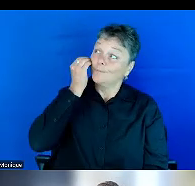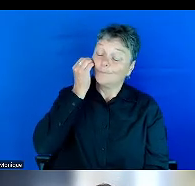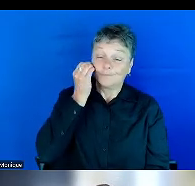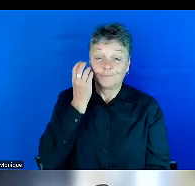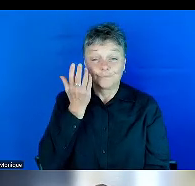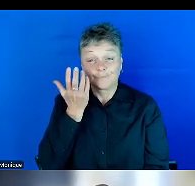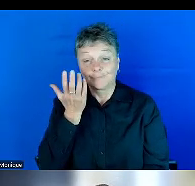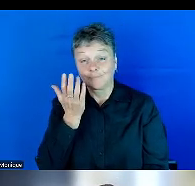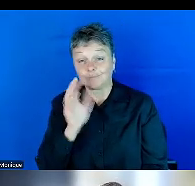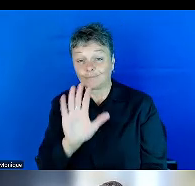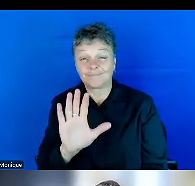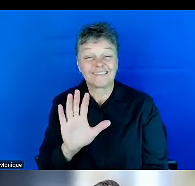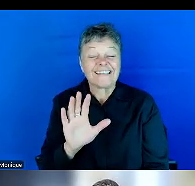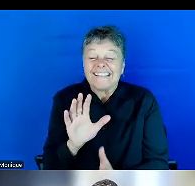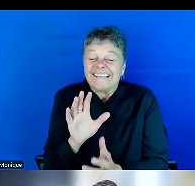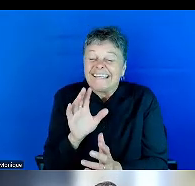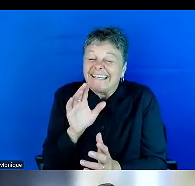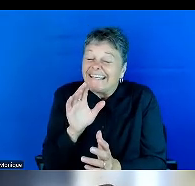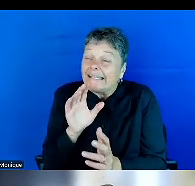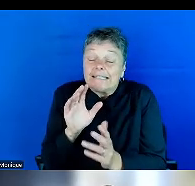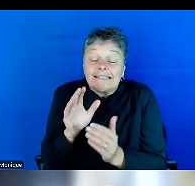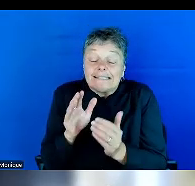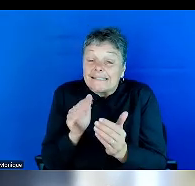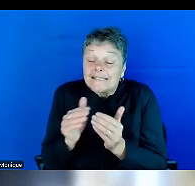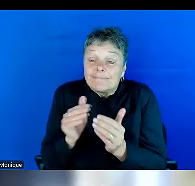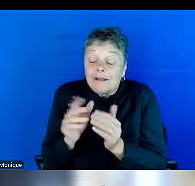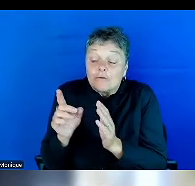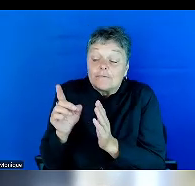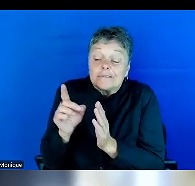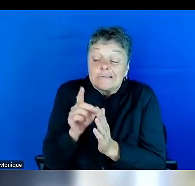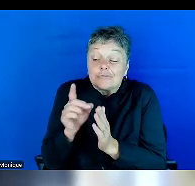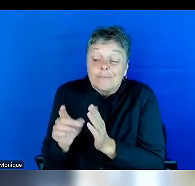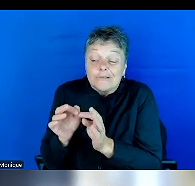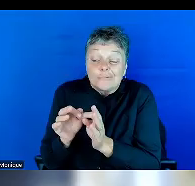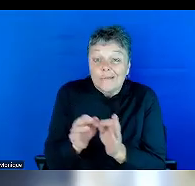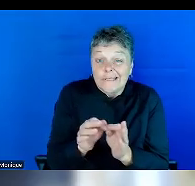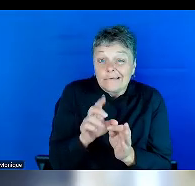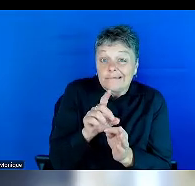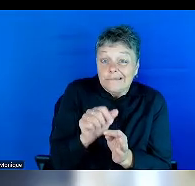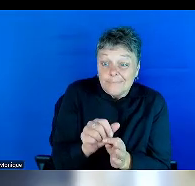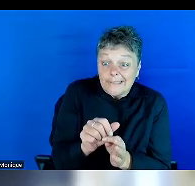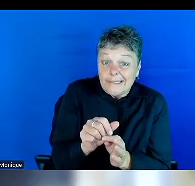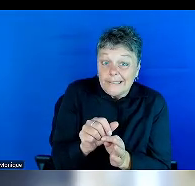disability related even if it's discrimination unfortunately that's not something that we could